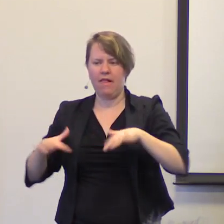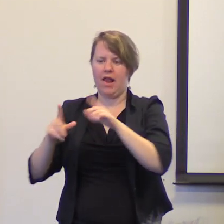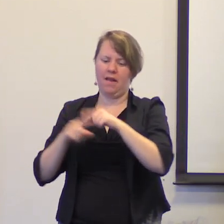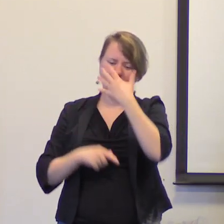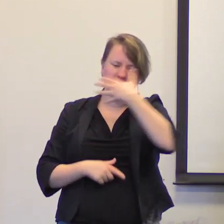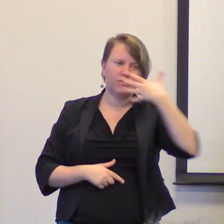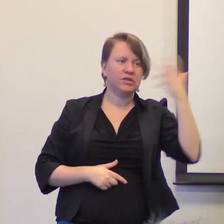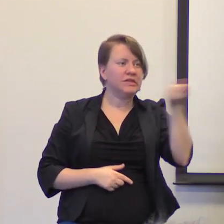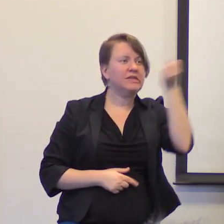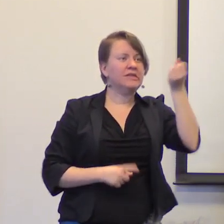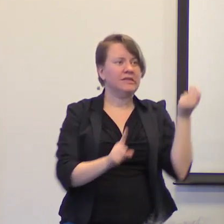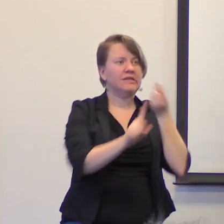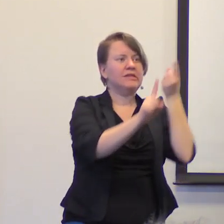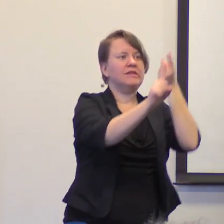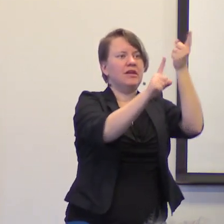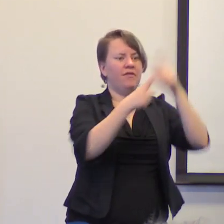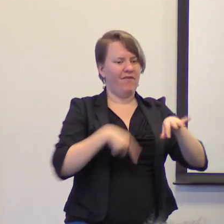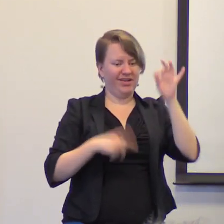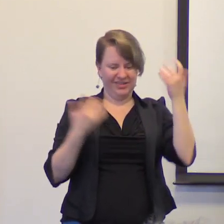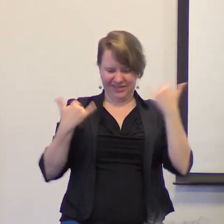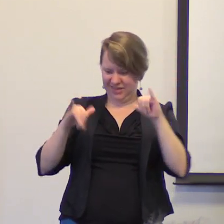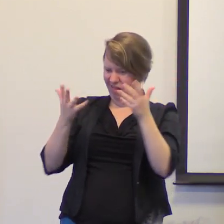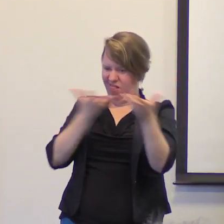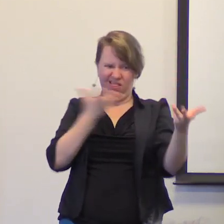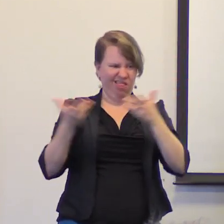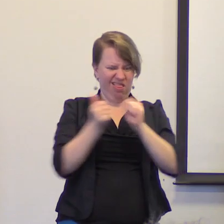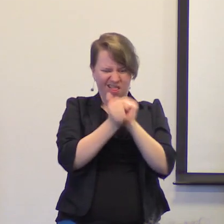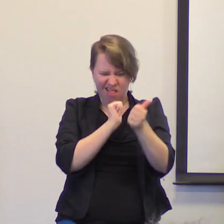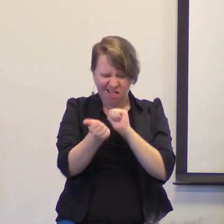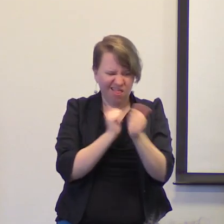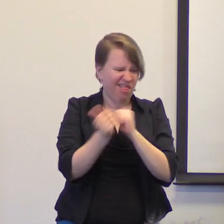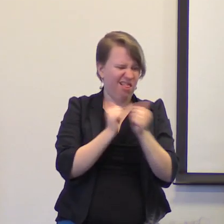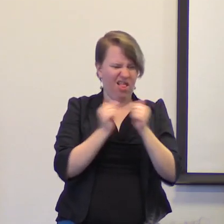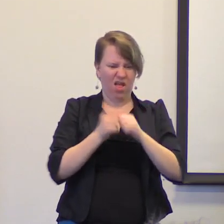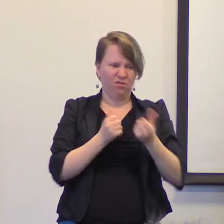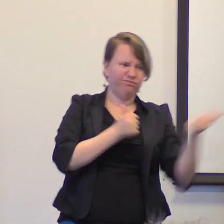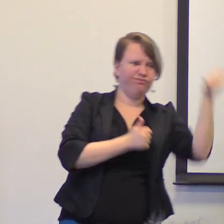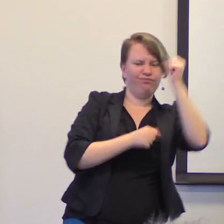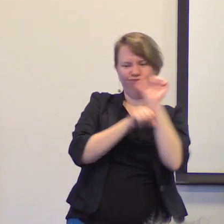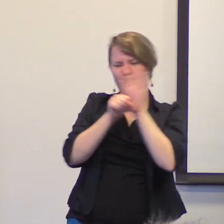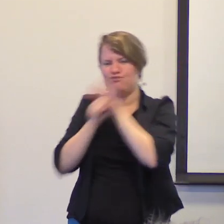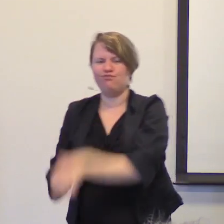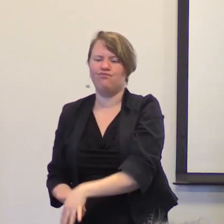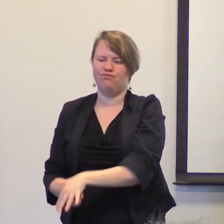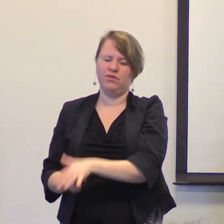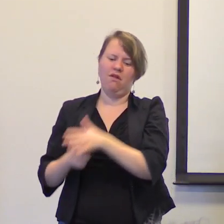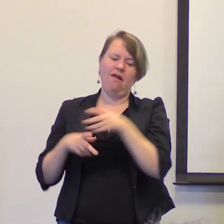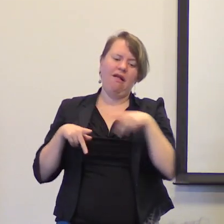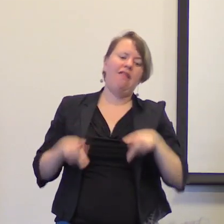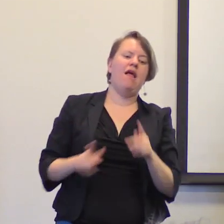And finding only the same old stupid plan Of dog eat dog, of mighty crush the weak. Oh let America be America again.